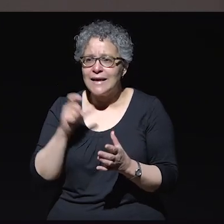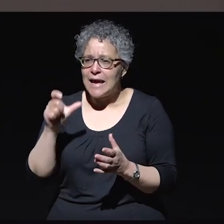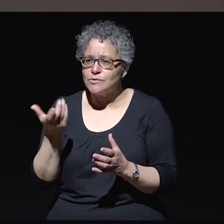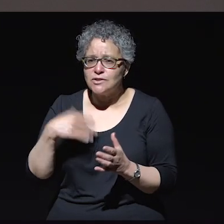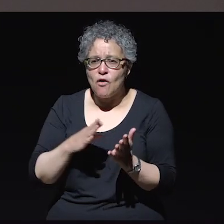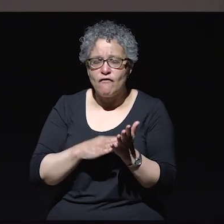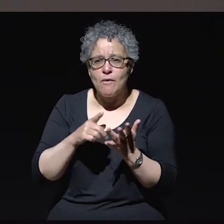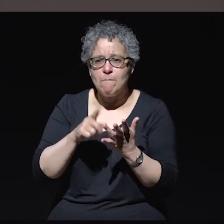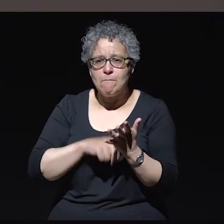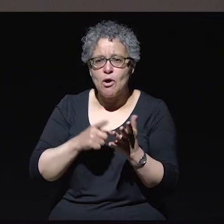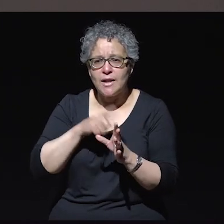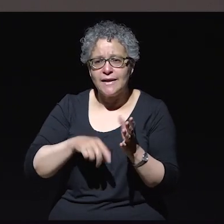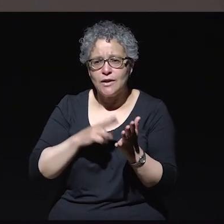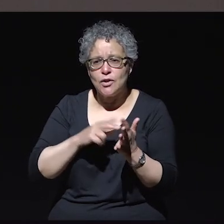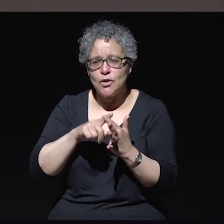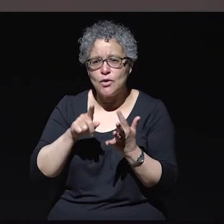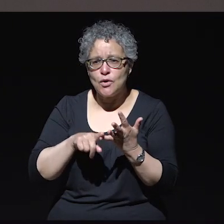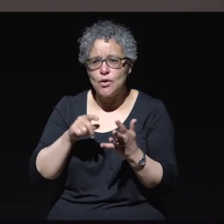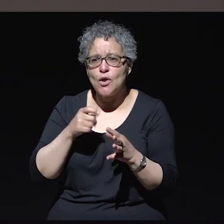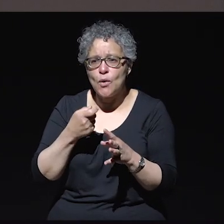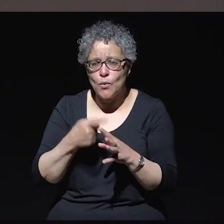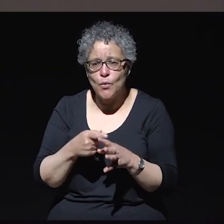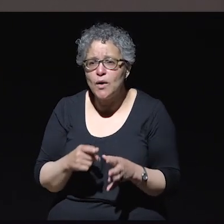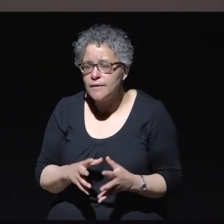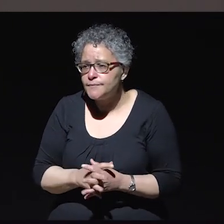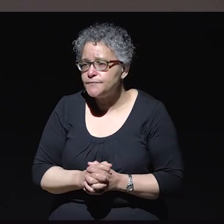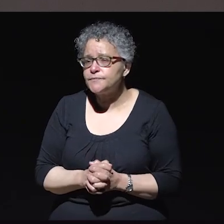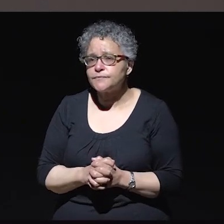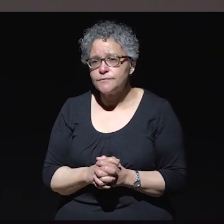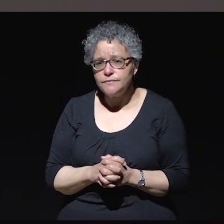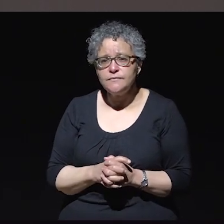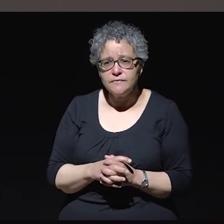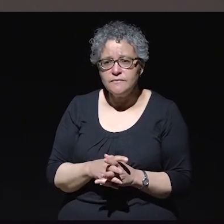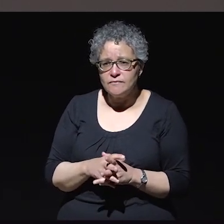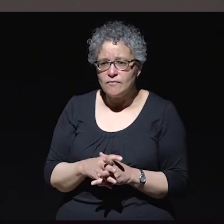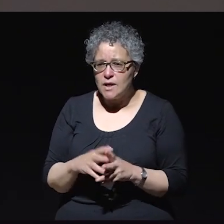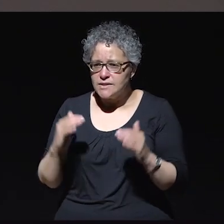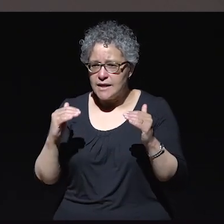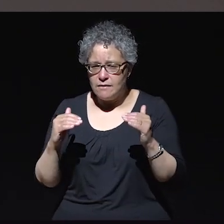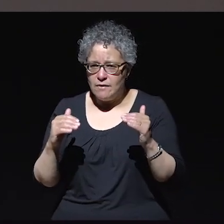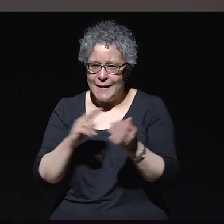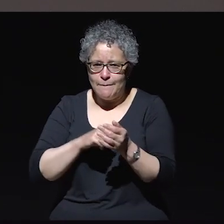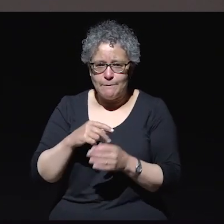to Rubens's wife as well as Van Dyck, a very low horizon line that you see in 'The Blue Boy' of 1770,